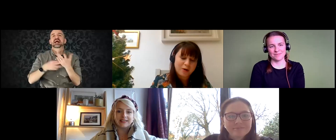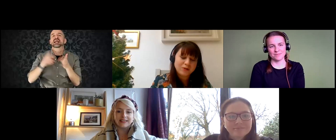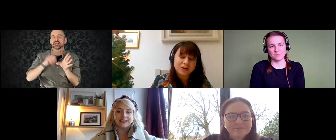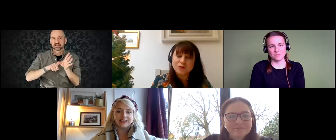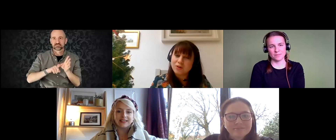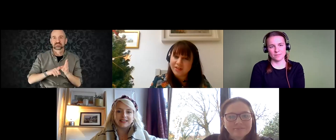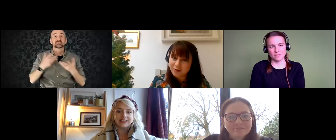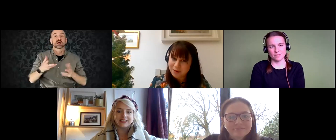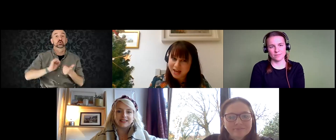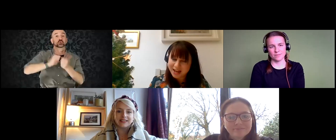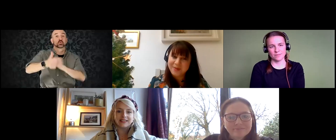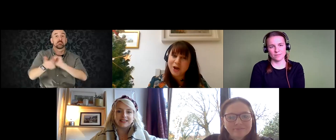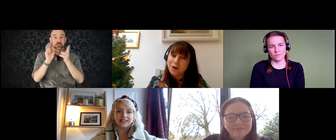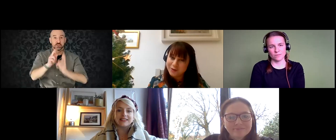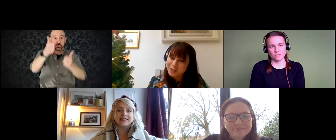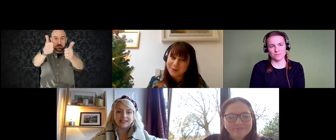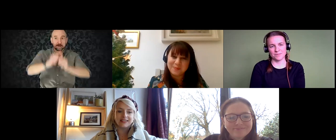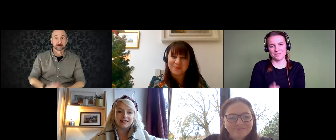our own skill sets. You have heard me